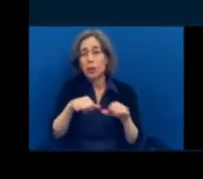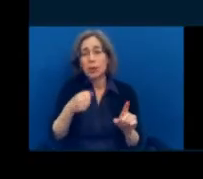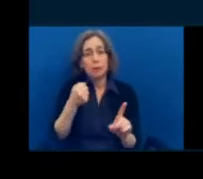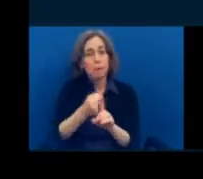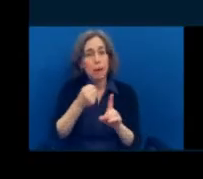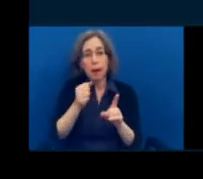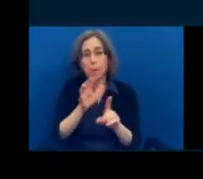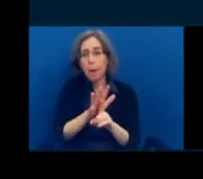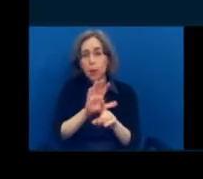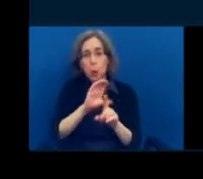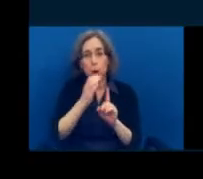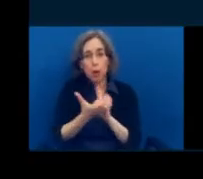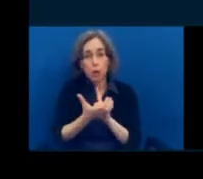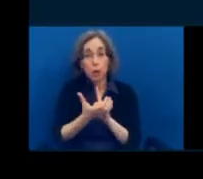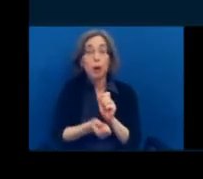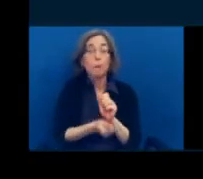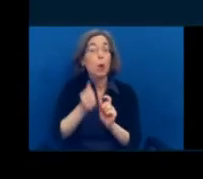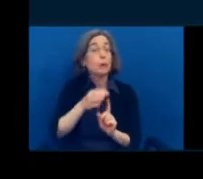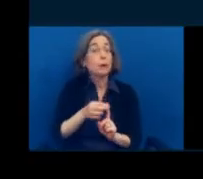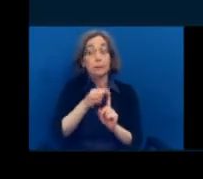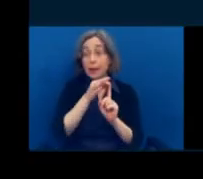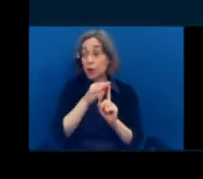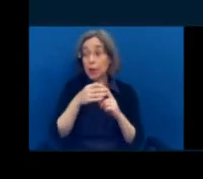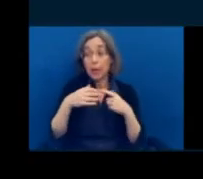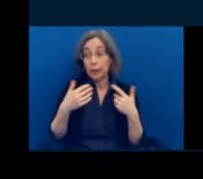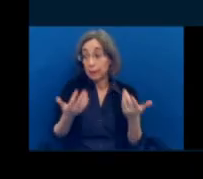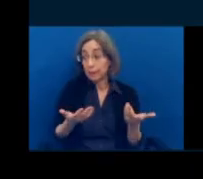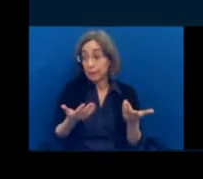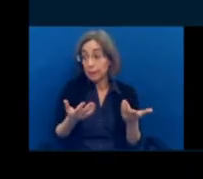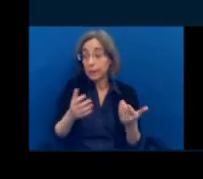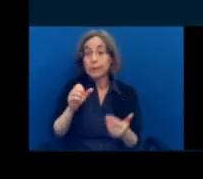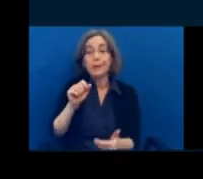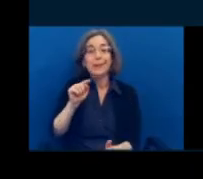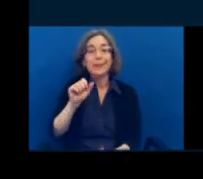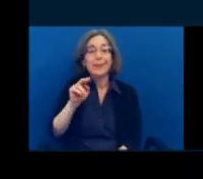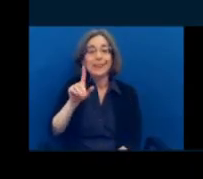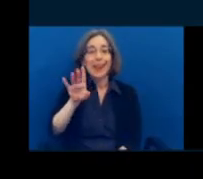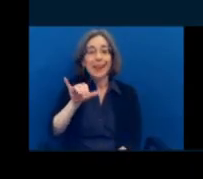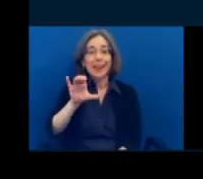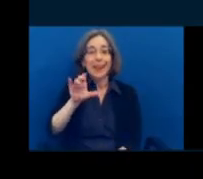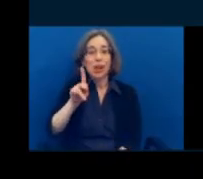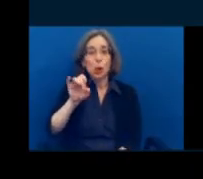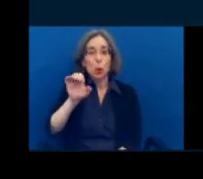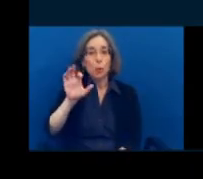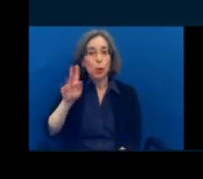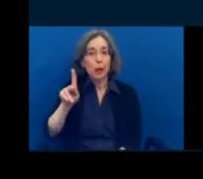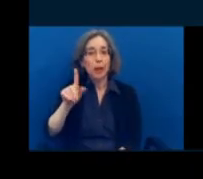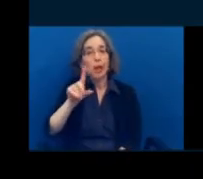CULTURE, MOST NOTABLY THE STANLEY COOPER SPACE ODESSY, THE